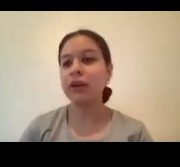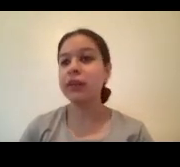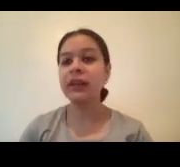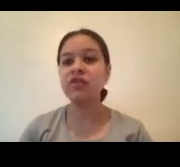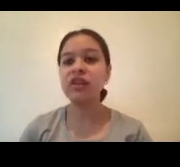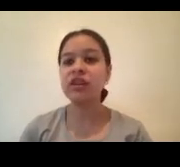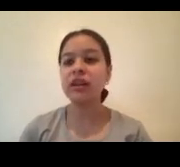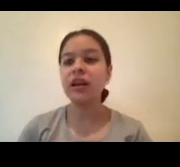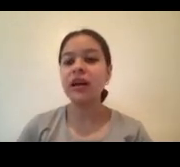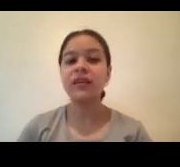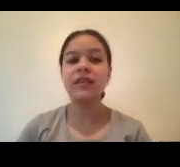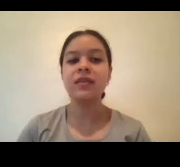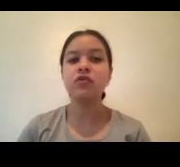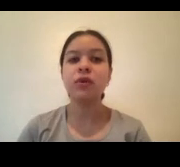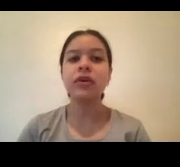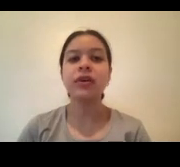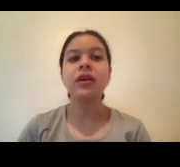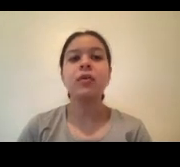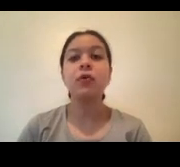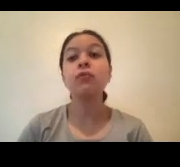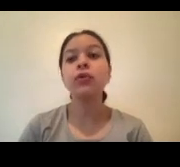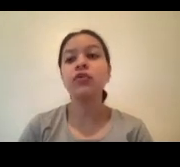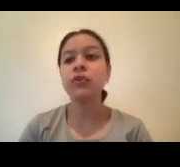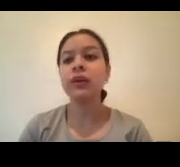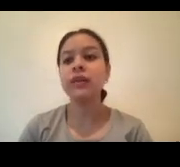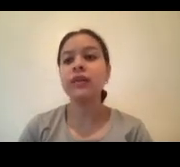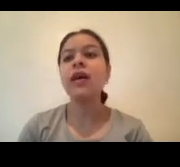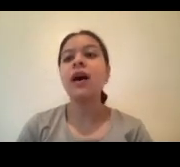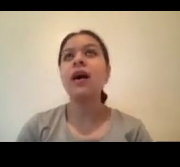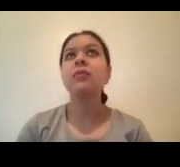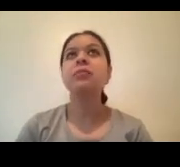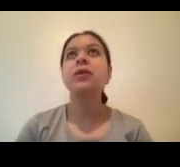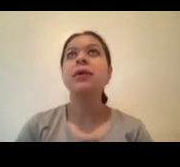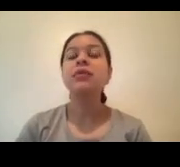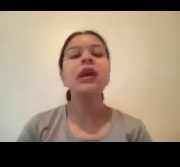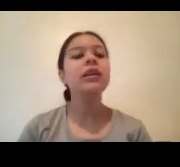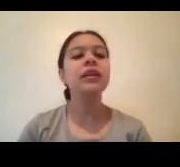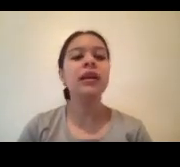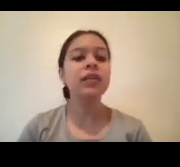completely changing a system to work more for students. But in reality, like